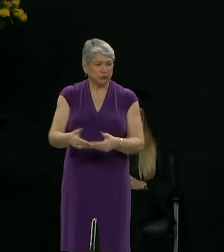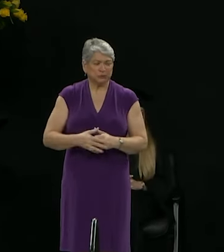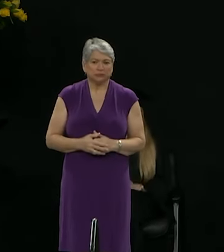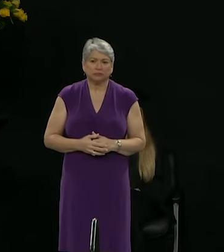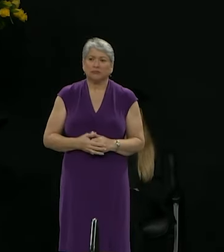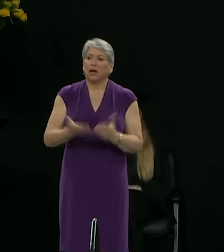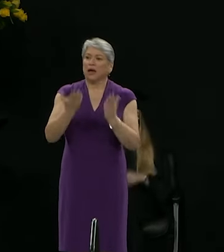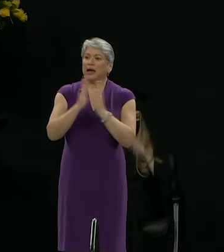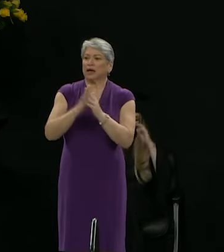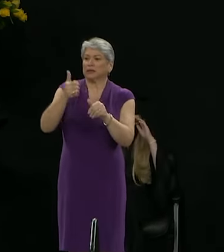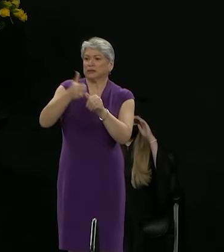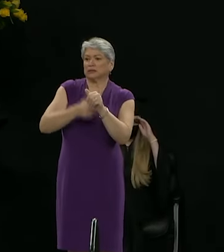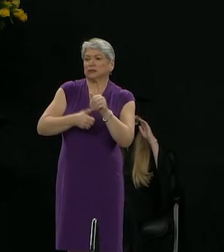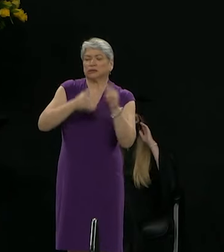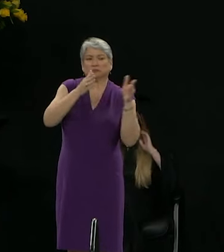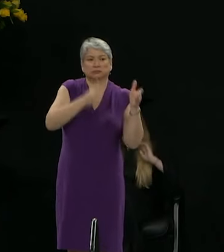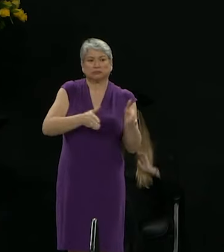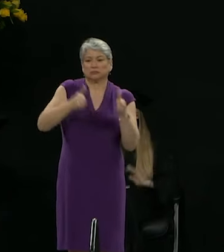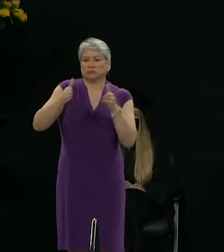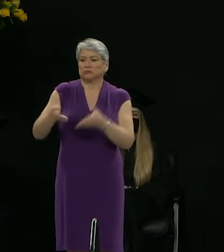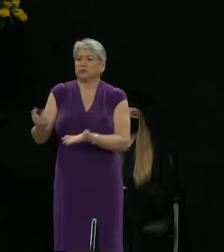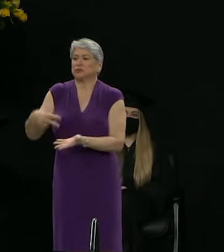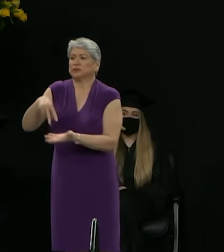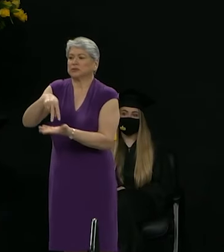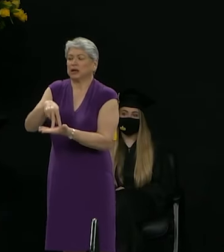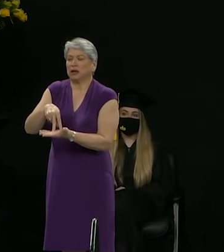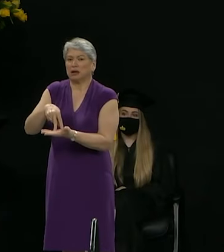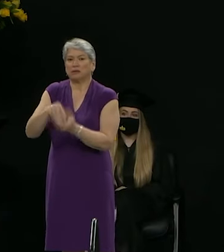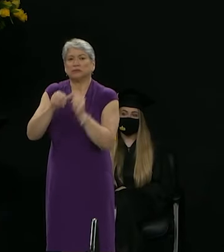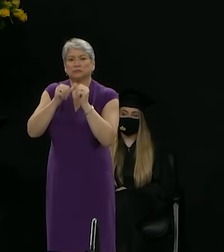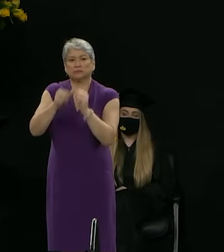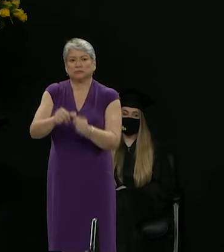I want to ask each person to stand and to remain standing,